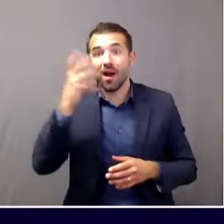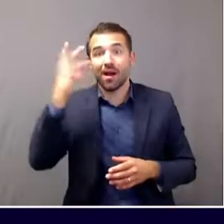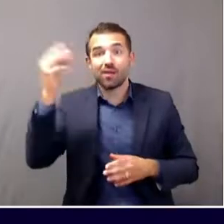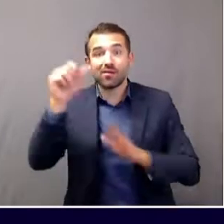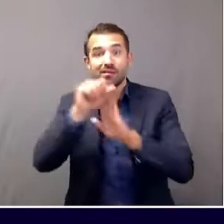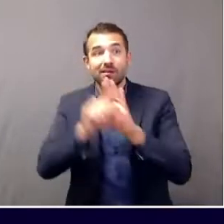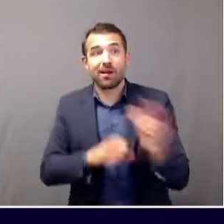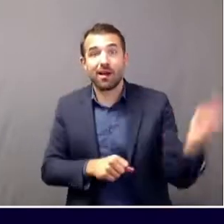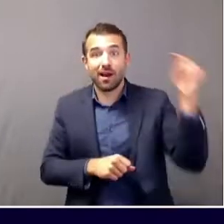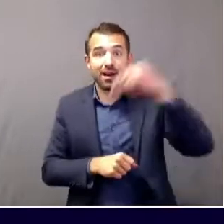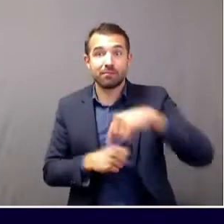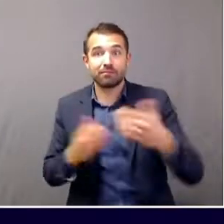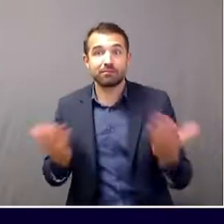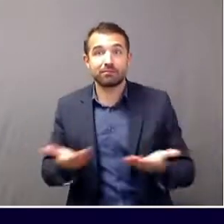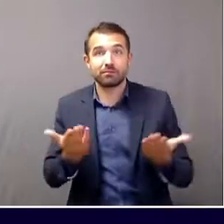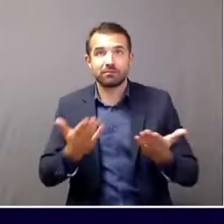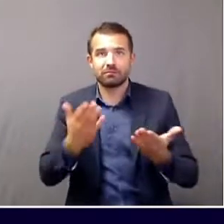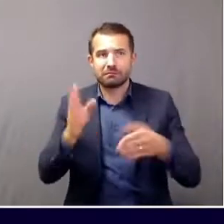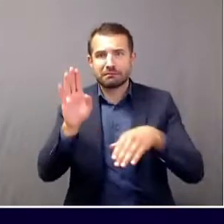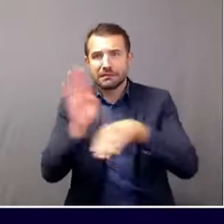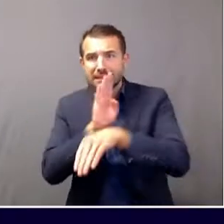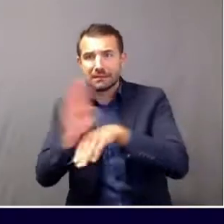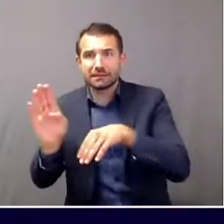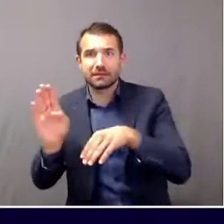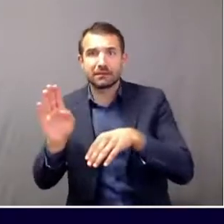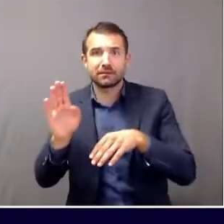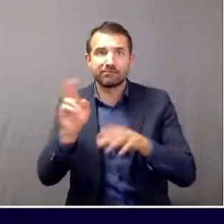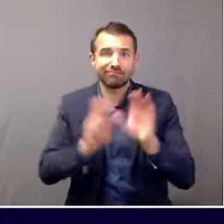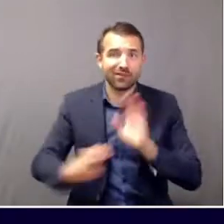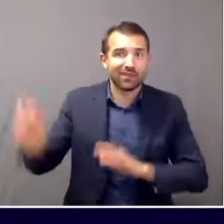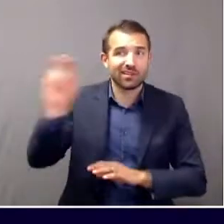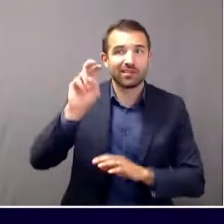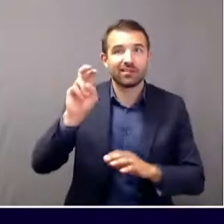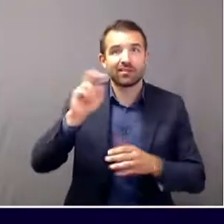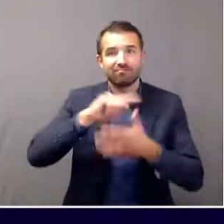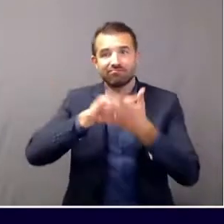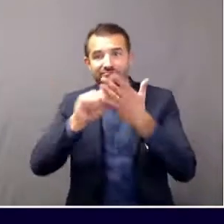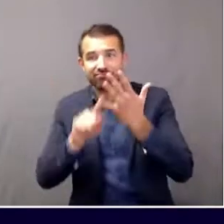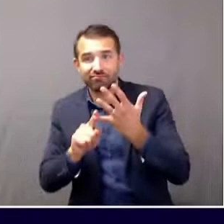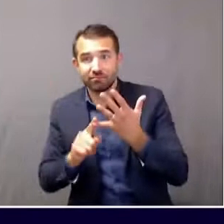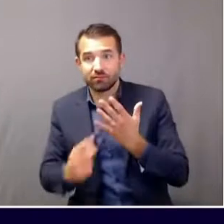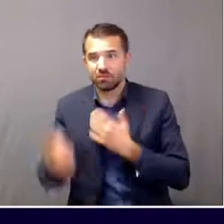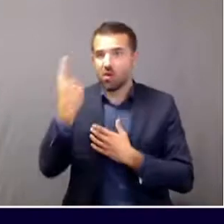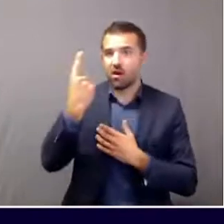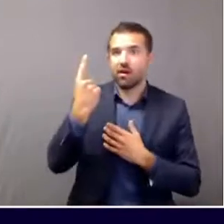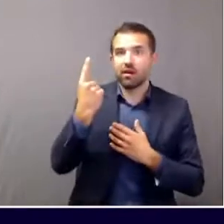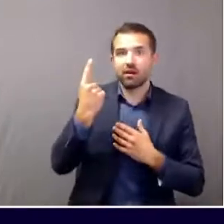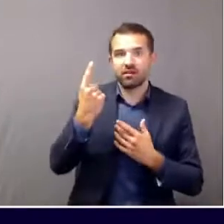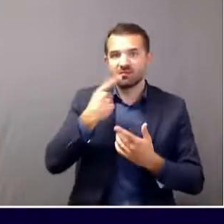venues things of that nature so it there it's not as if there's